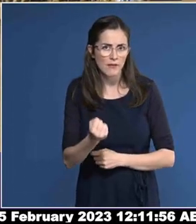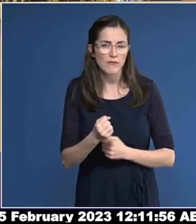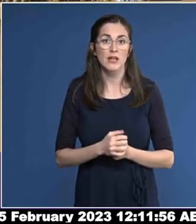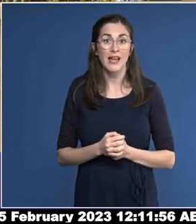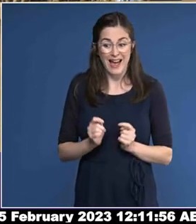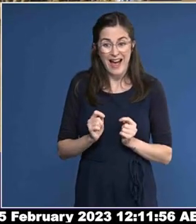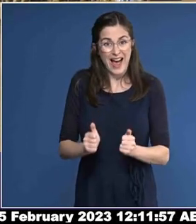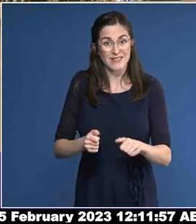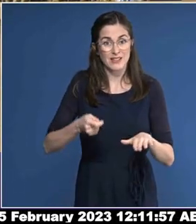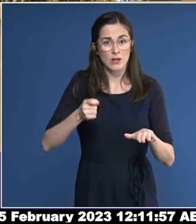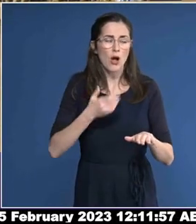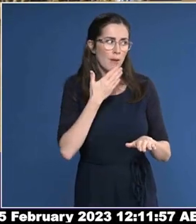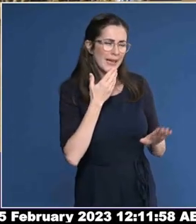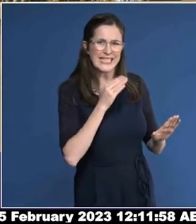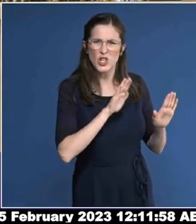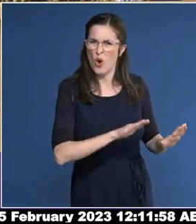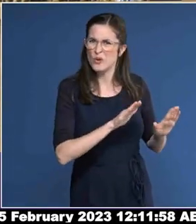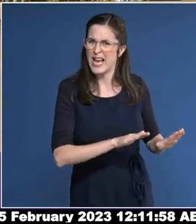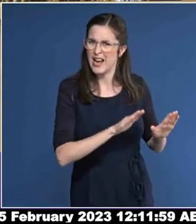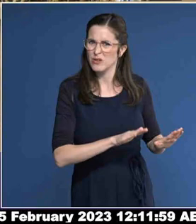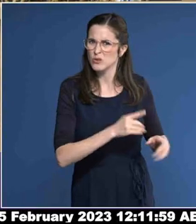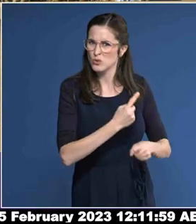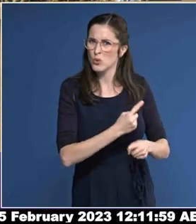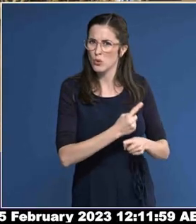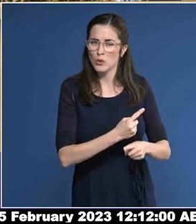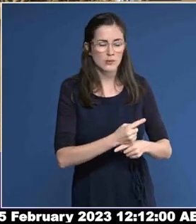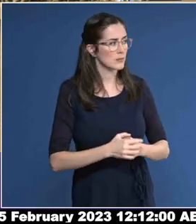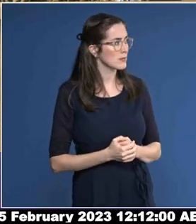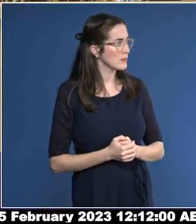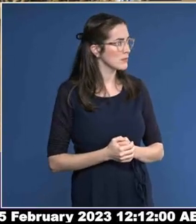Can I ask you to slow down a bit. Yes. Sorry. MS EASTMAN: Can I also say that you may be aware that there is some